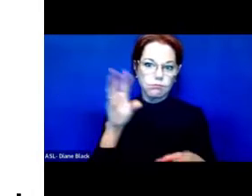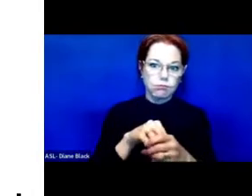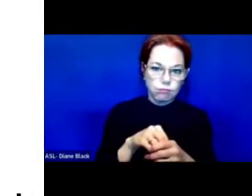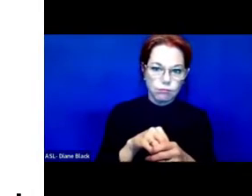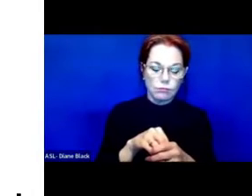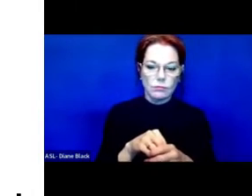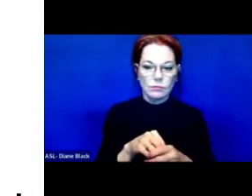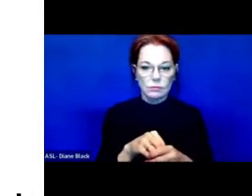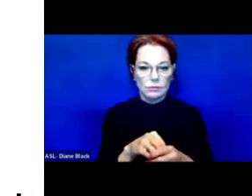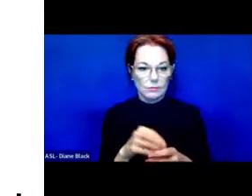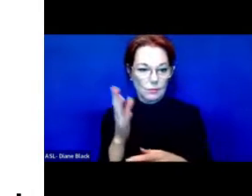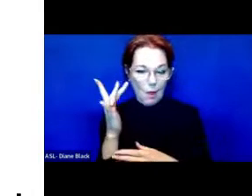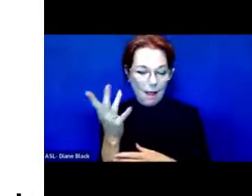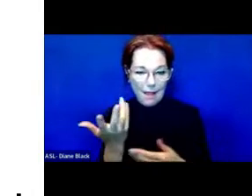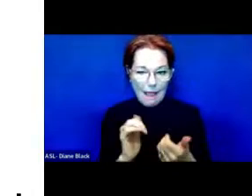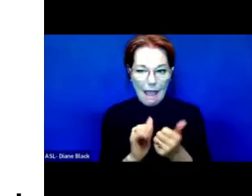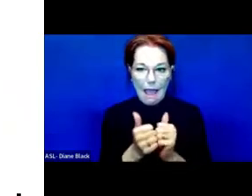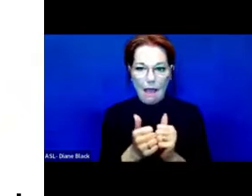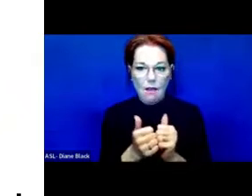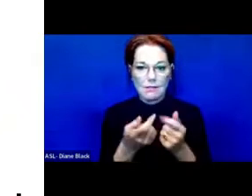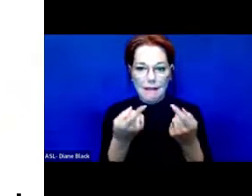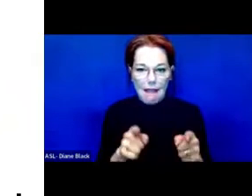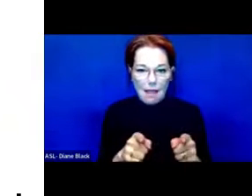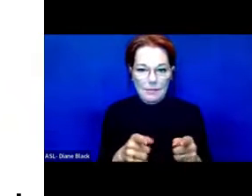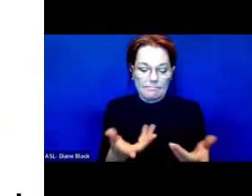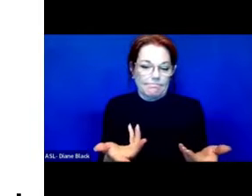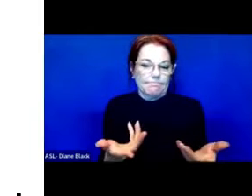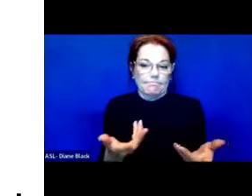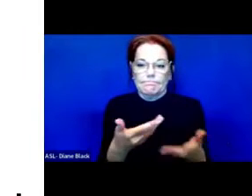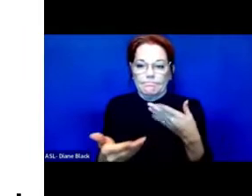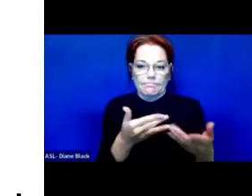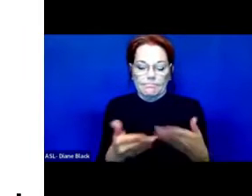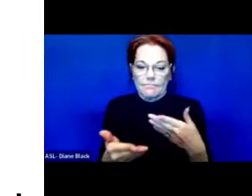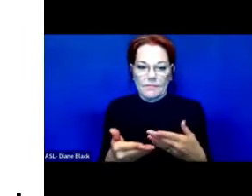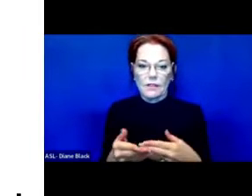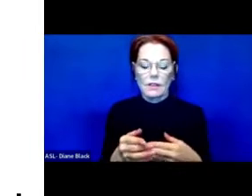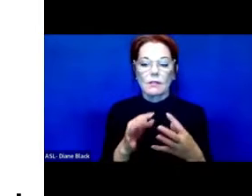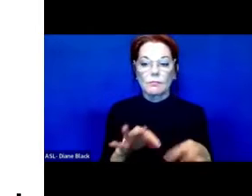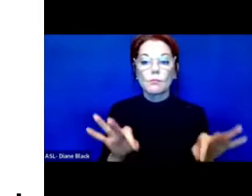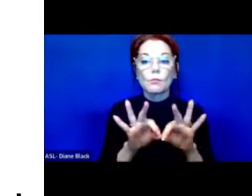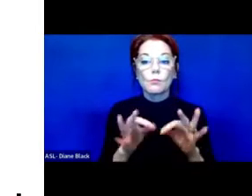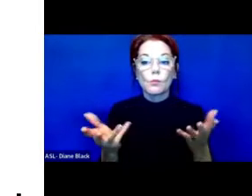know, it doesn't matter necessarily how the brain injury is comes to pass as much as it is how it actually plays out for